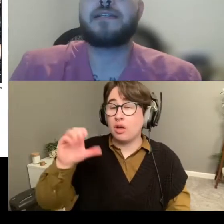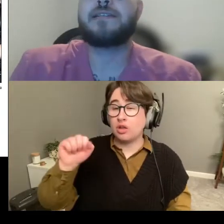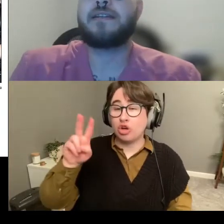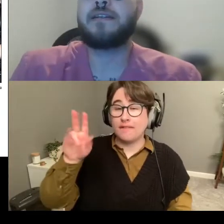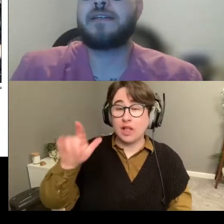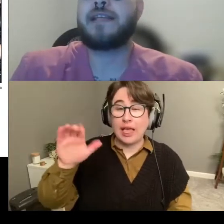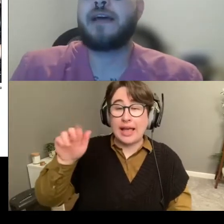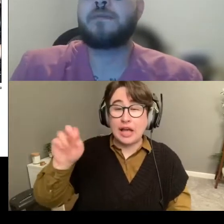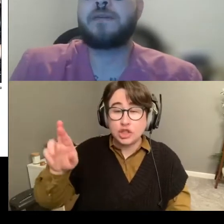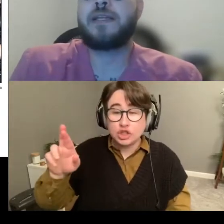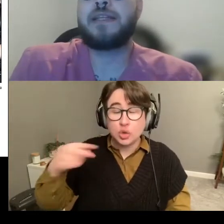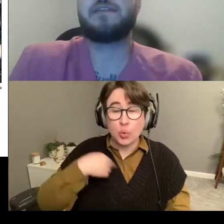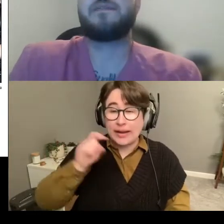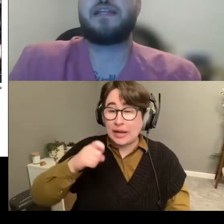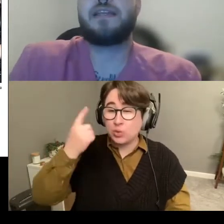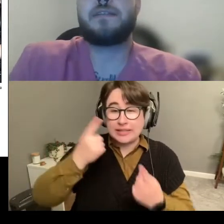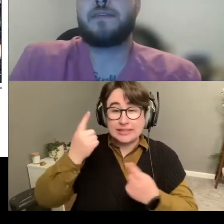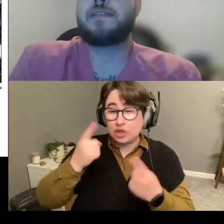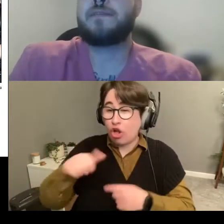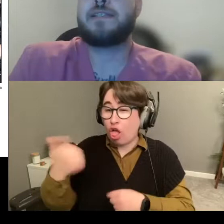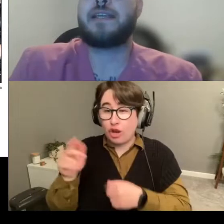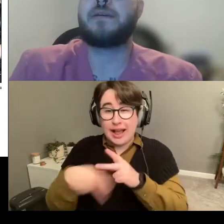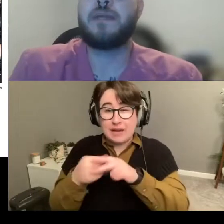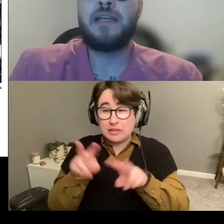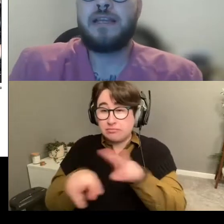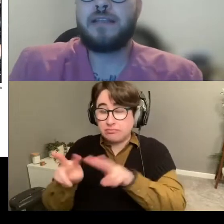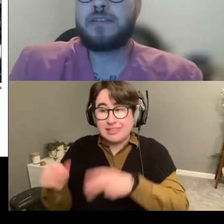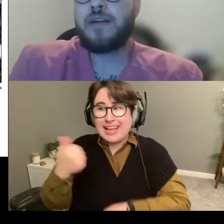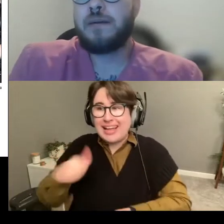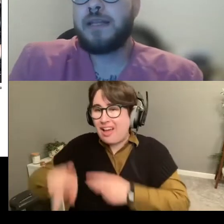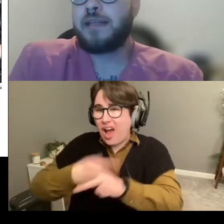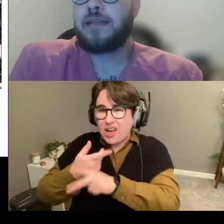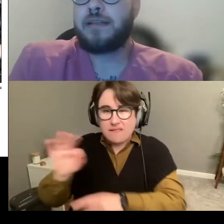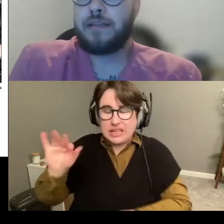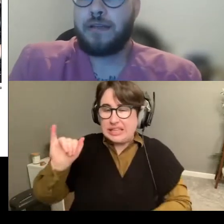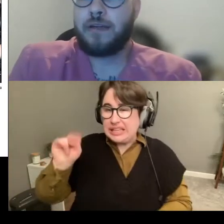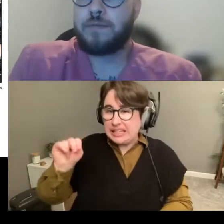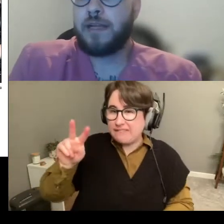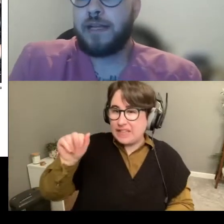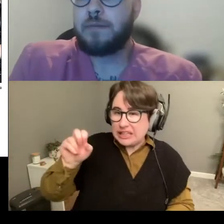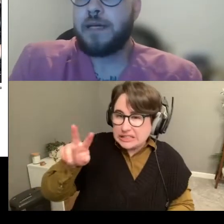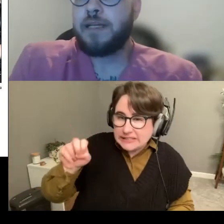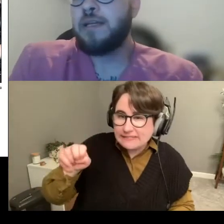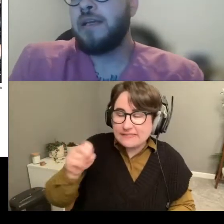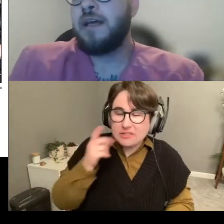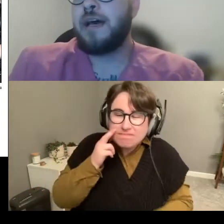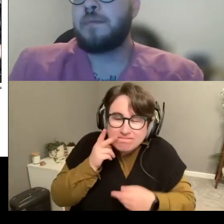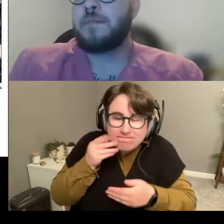to consider is that when we think of any invasive exam, there's trauma that can occur for anybody,